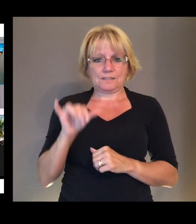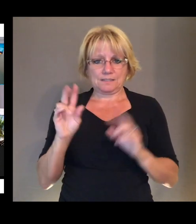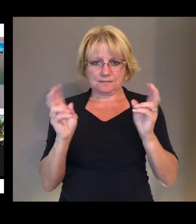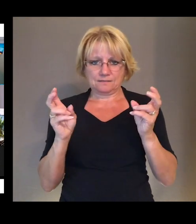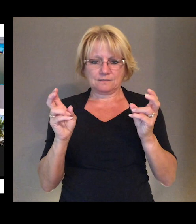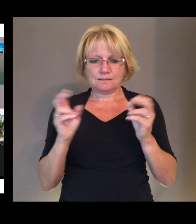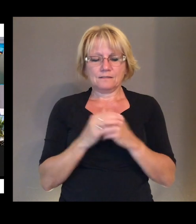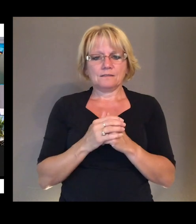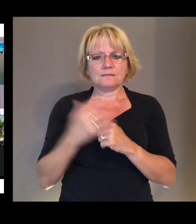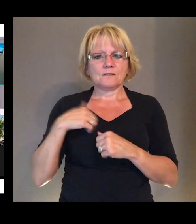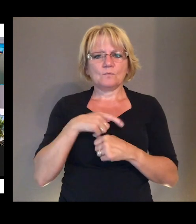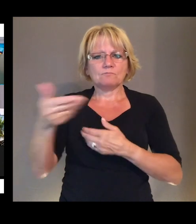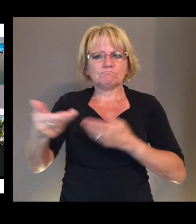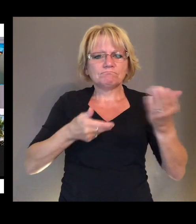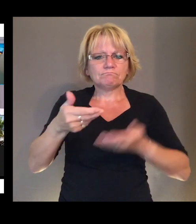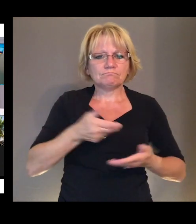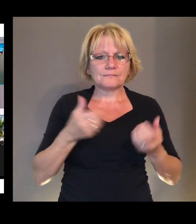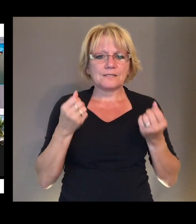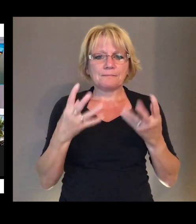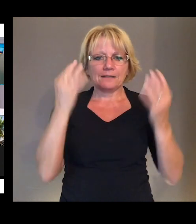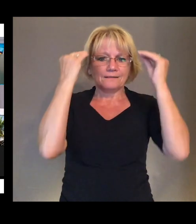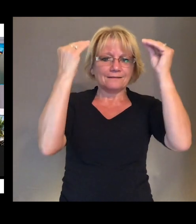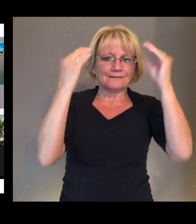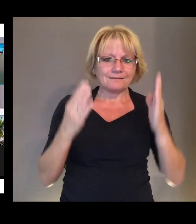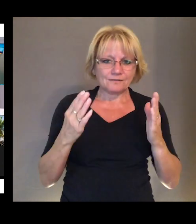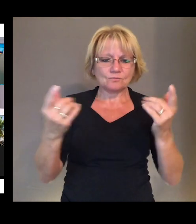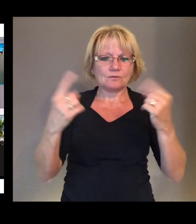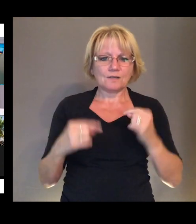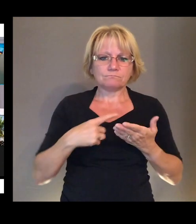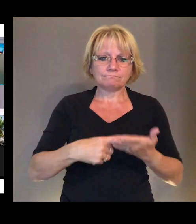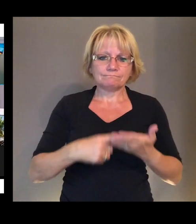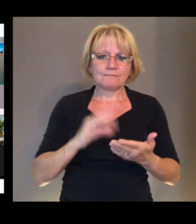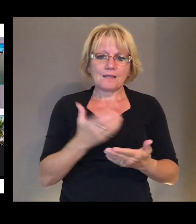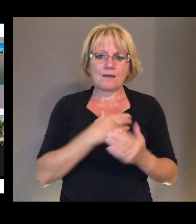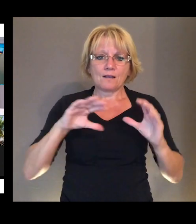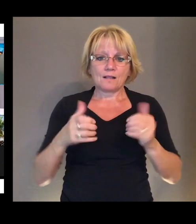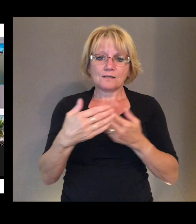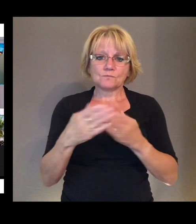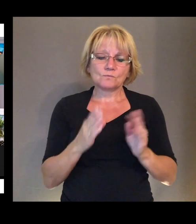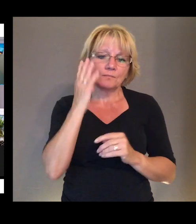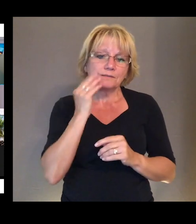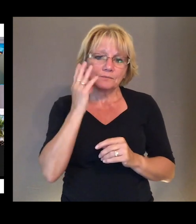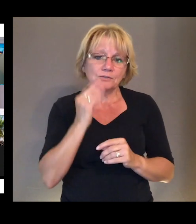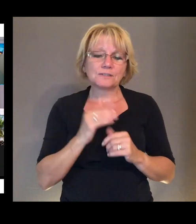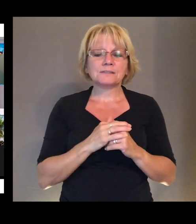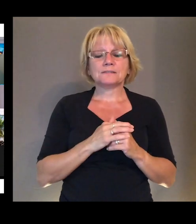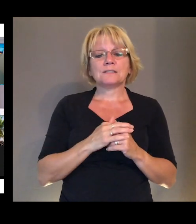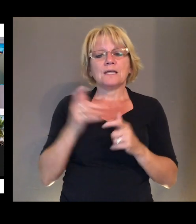is we're bringing a lot of our educators to the floor here to really speak about our classroom experiences,